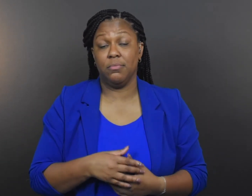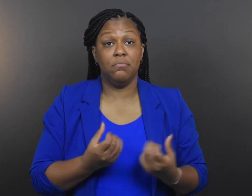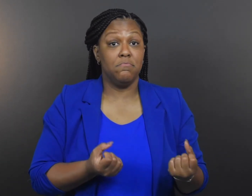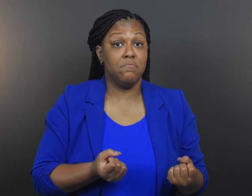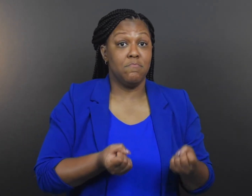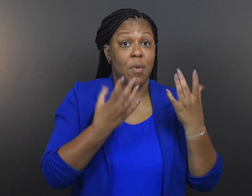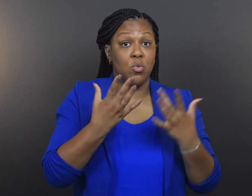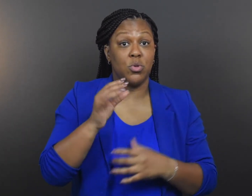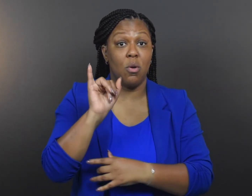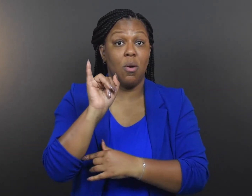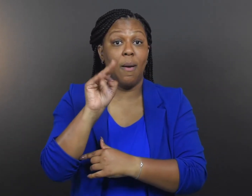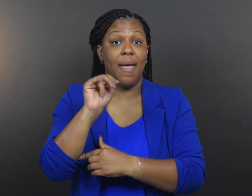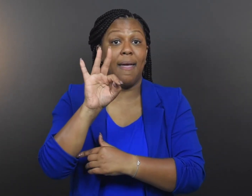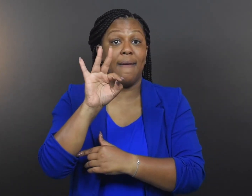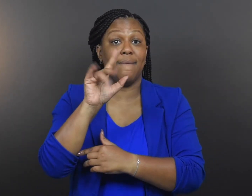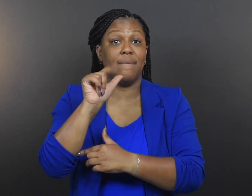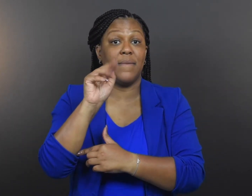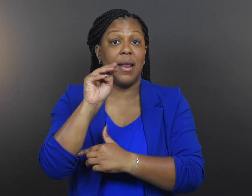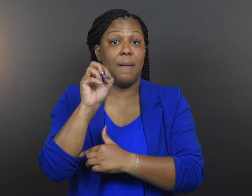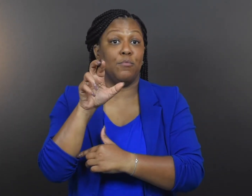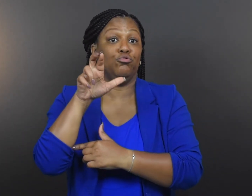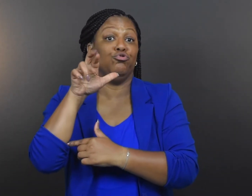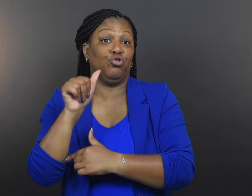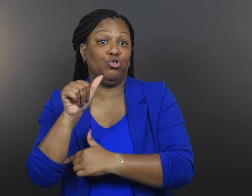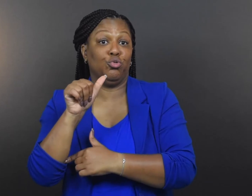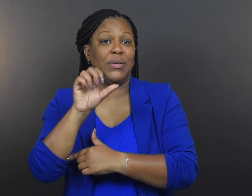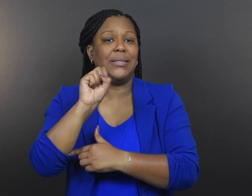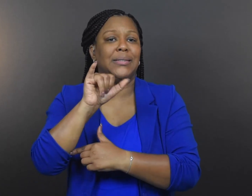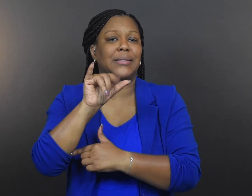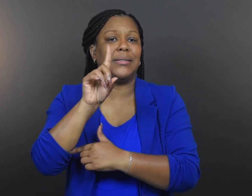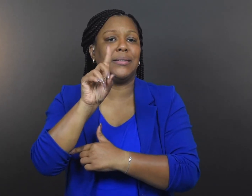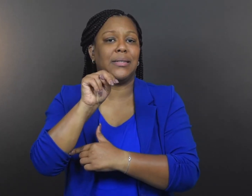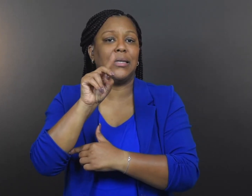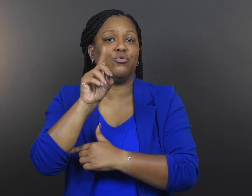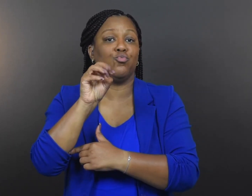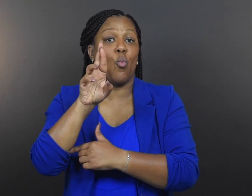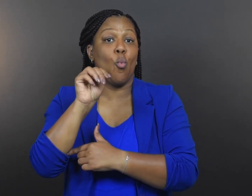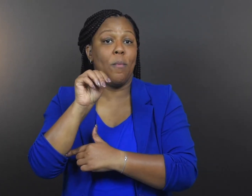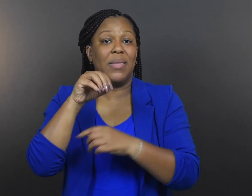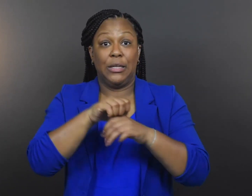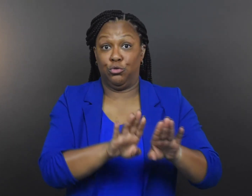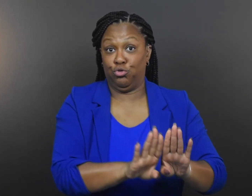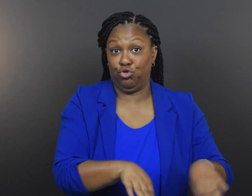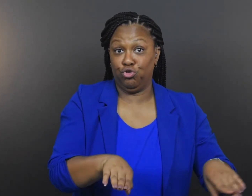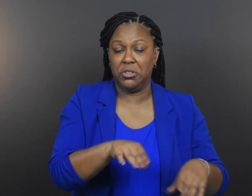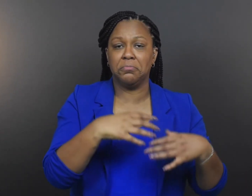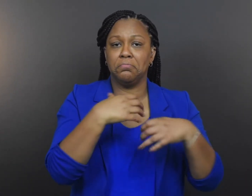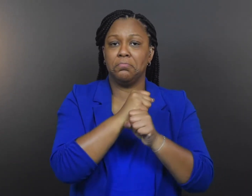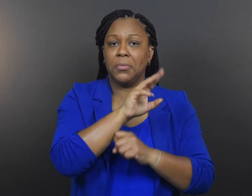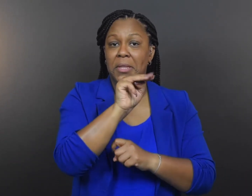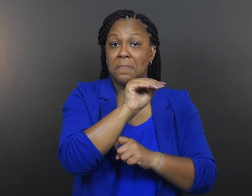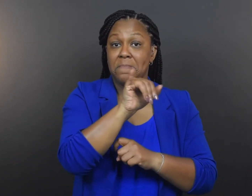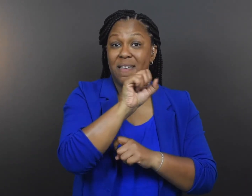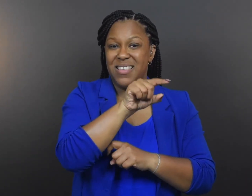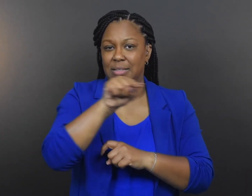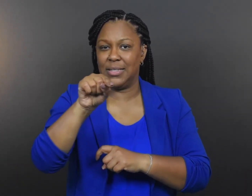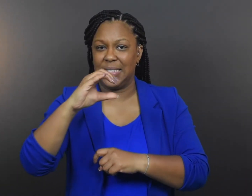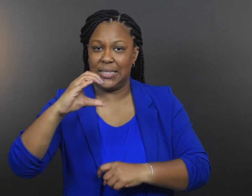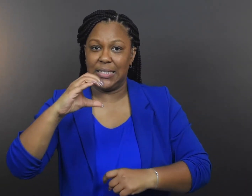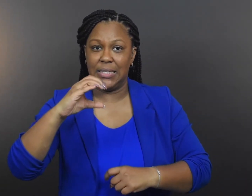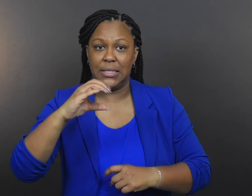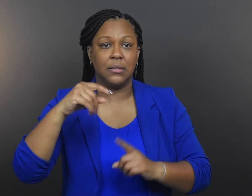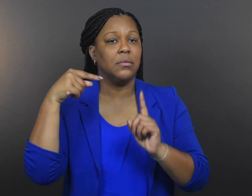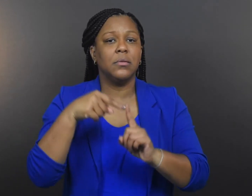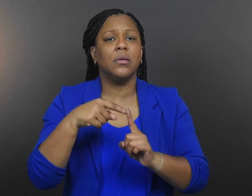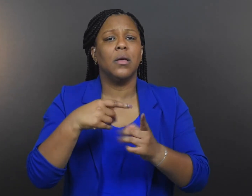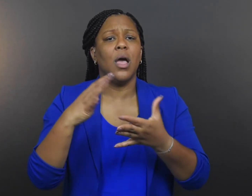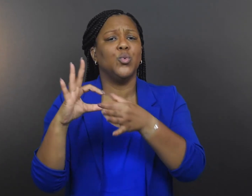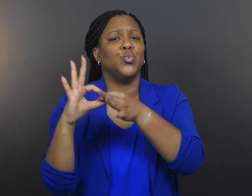For example, “Multi-inflammatory syndrome in children (MIS-C) is associated with COVID-19,